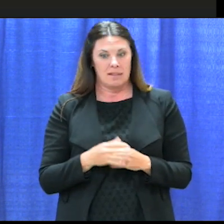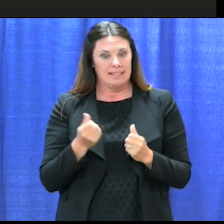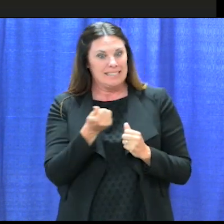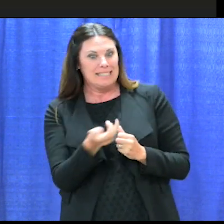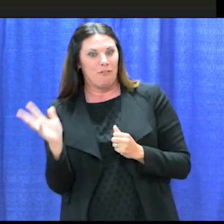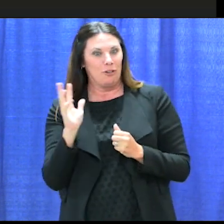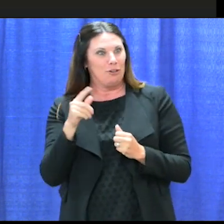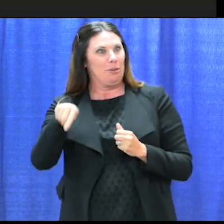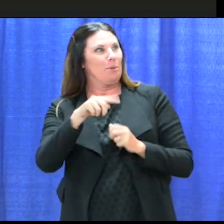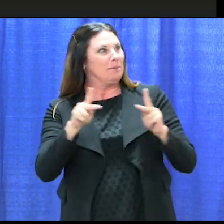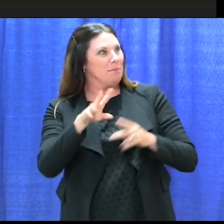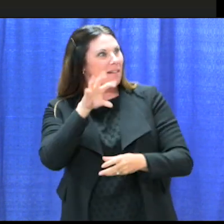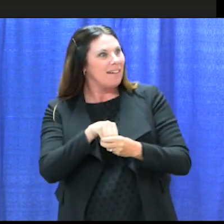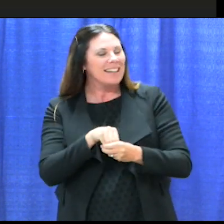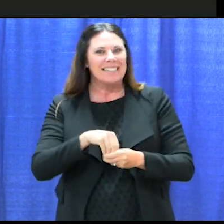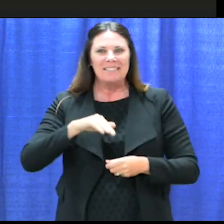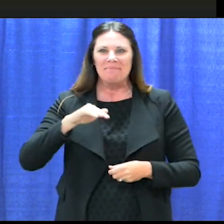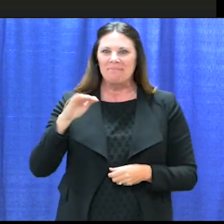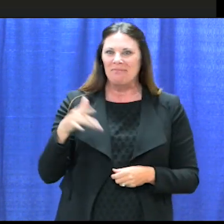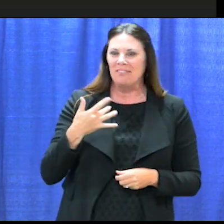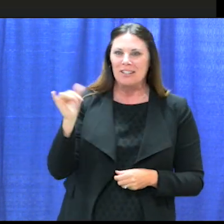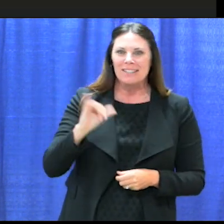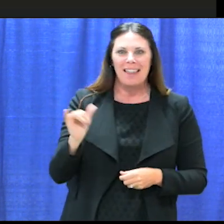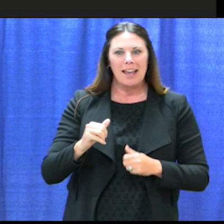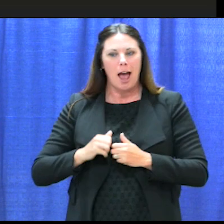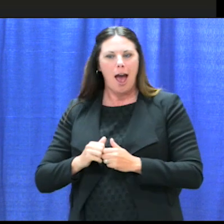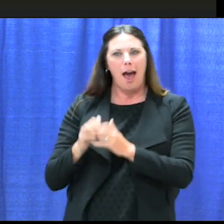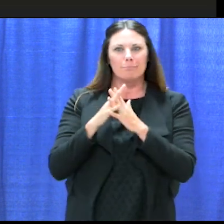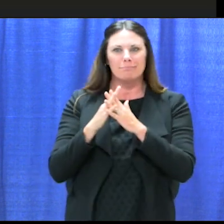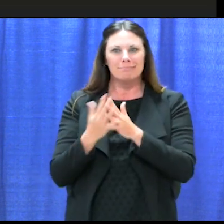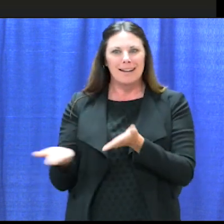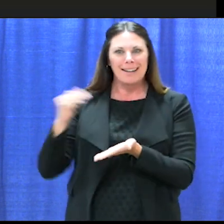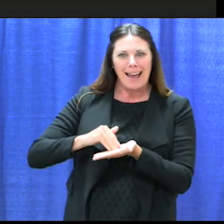So it's like bringing the band back together specifically to work on this issue and so